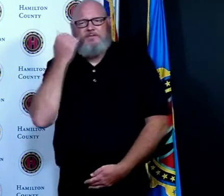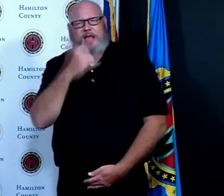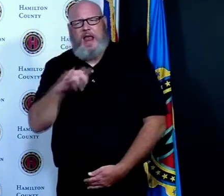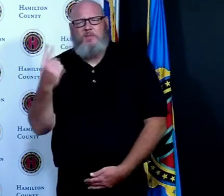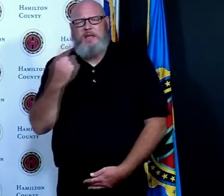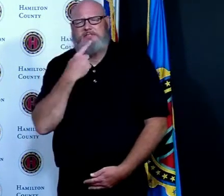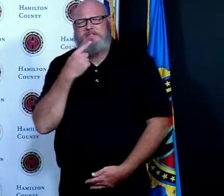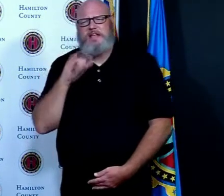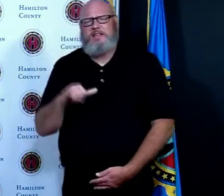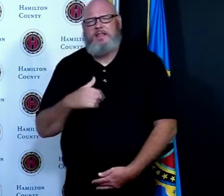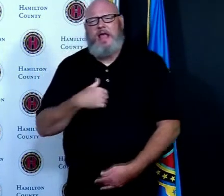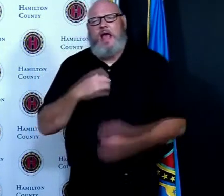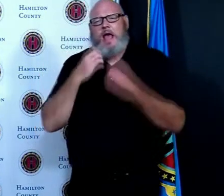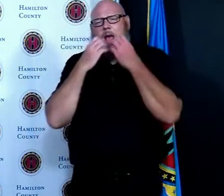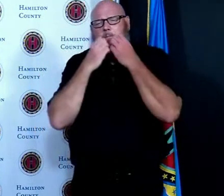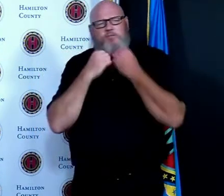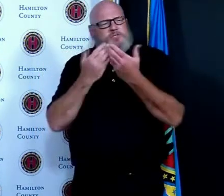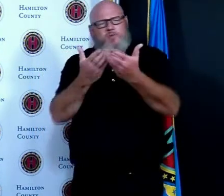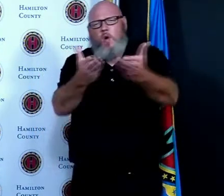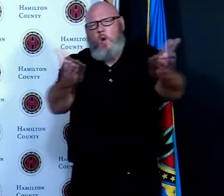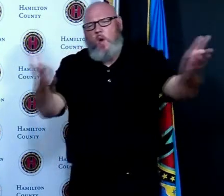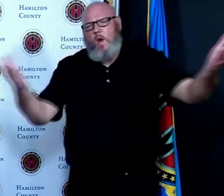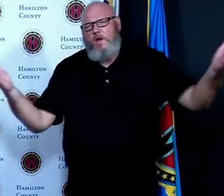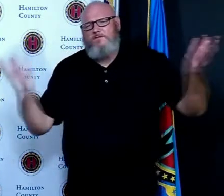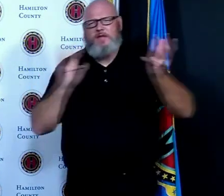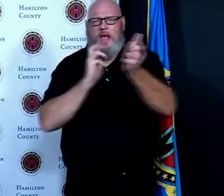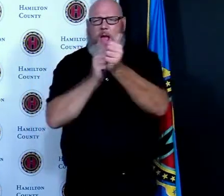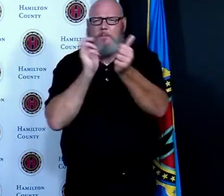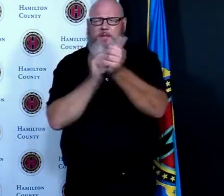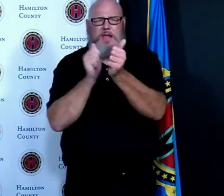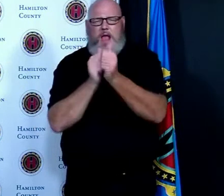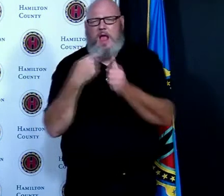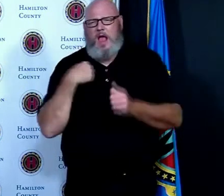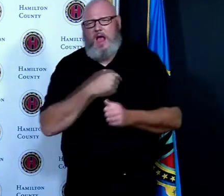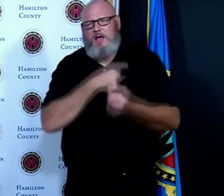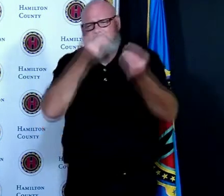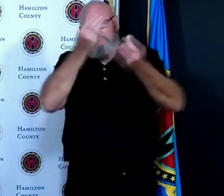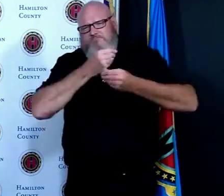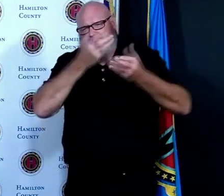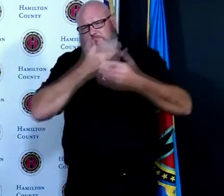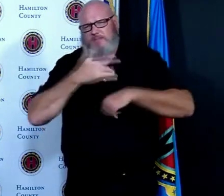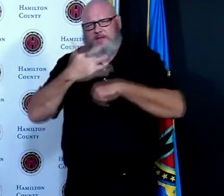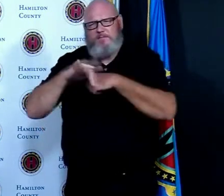on top of this and also for being so available to update the public because this is you know this